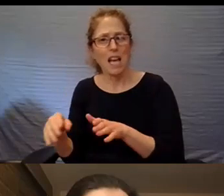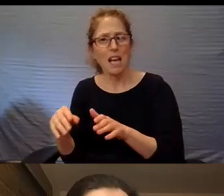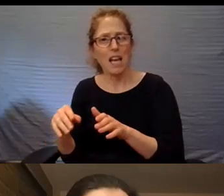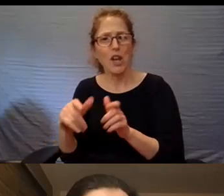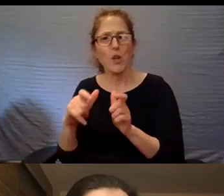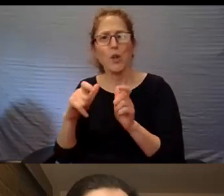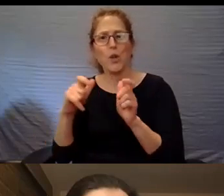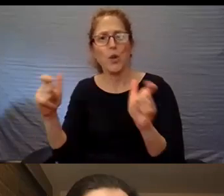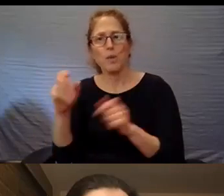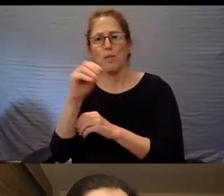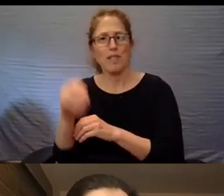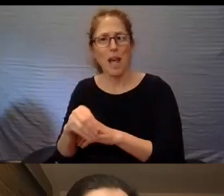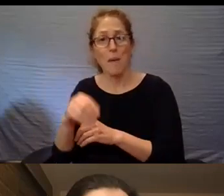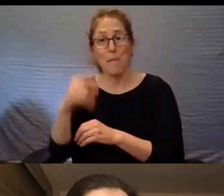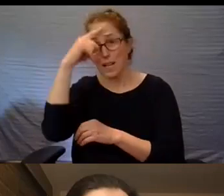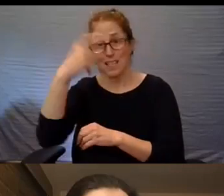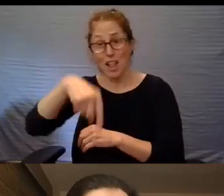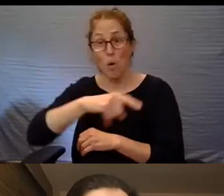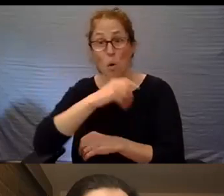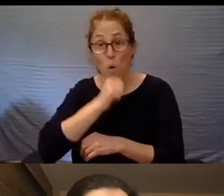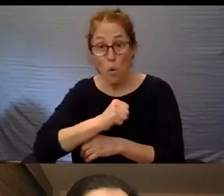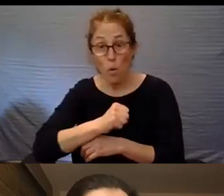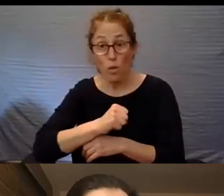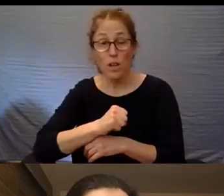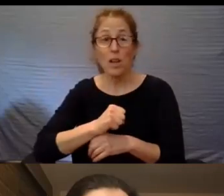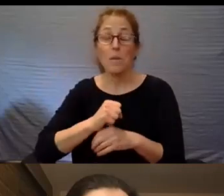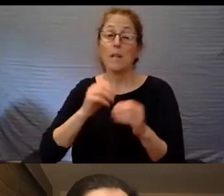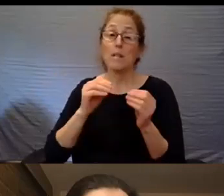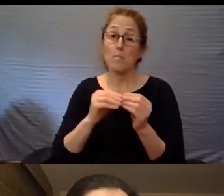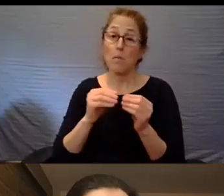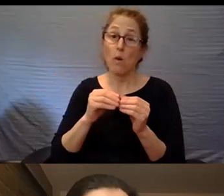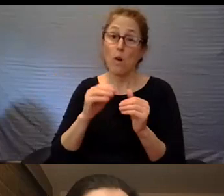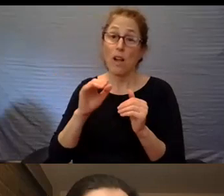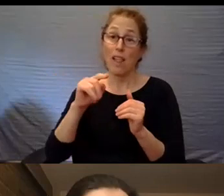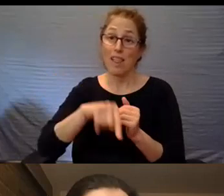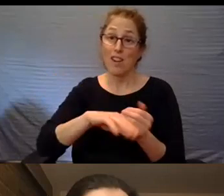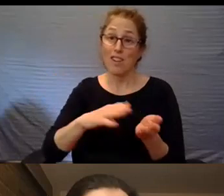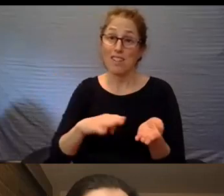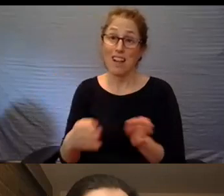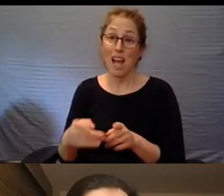because they're old. So much as it is that they're dying in huge proportions because they're in congregate